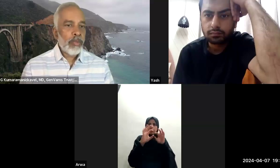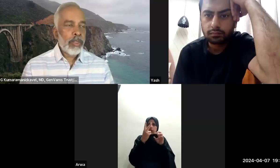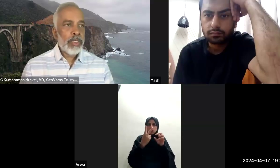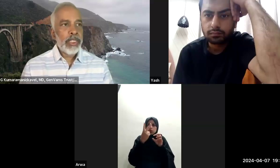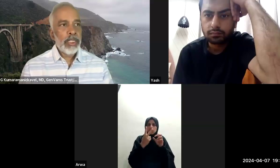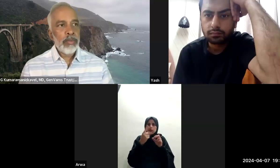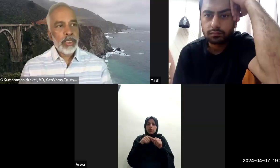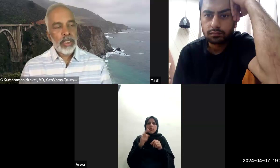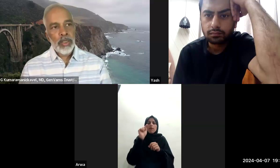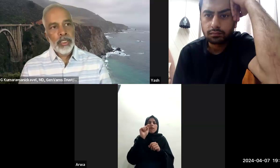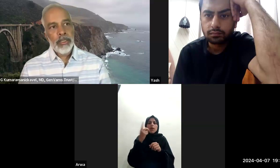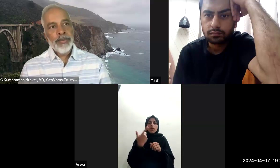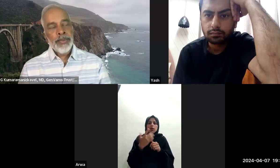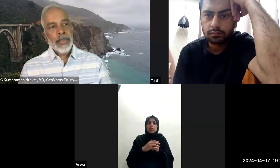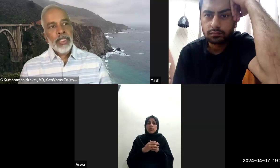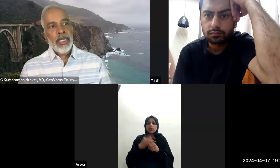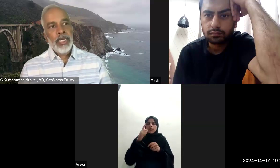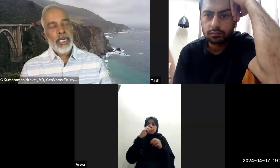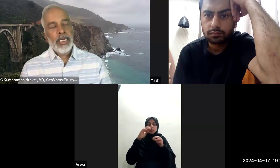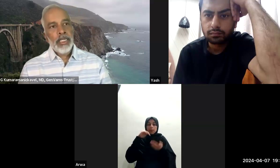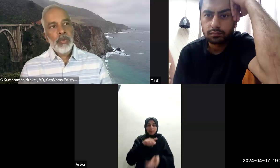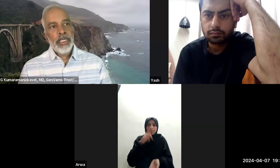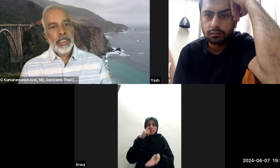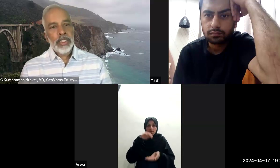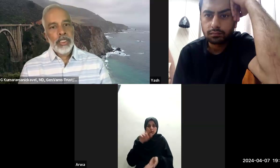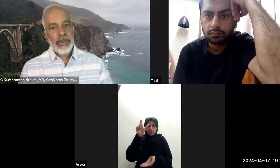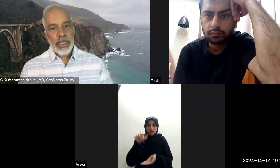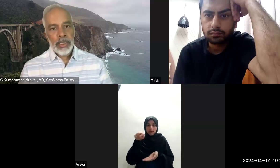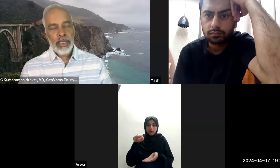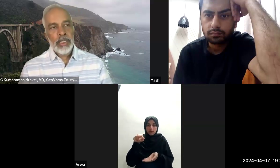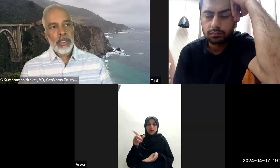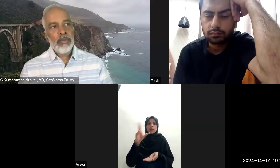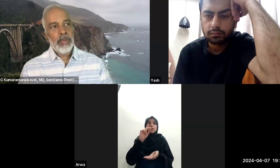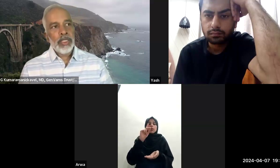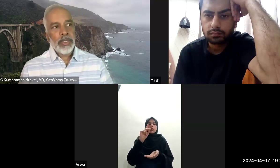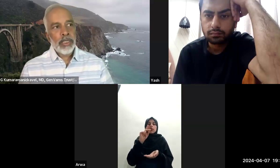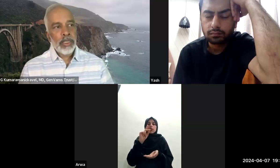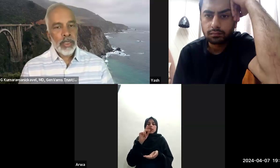common between him and his daughter. and the other variant are different between the father and the